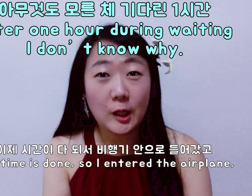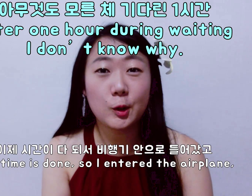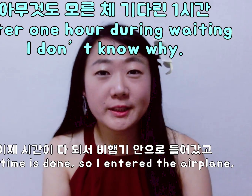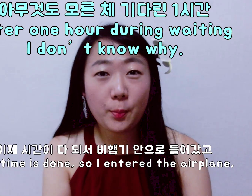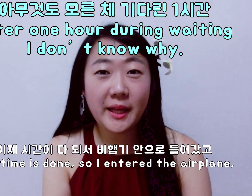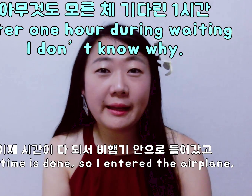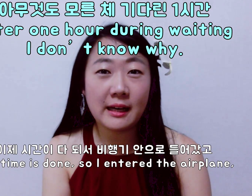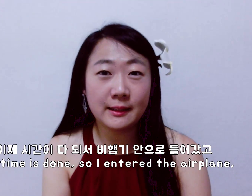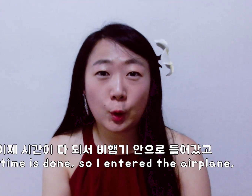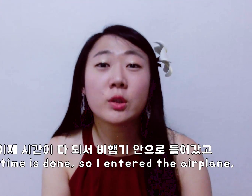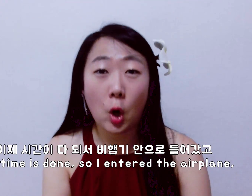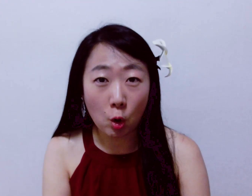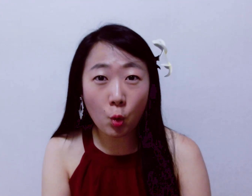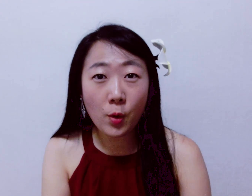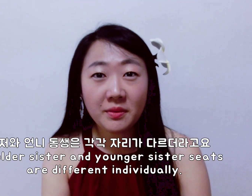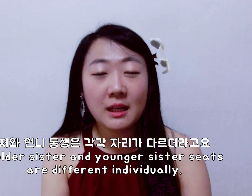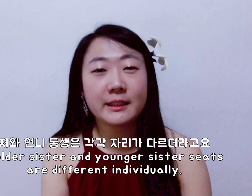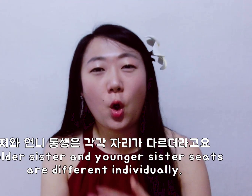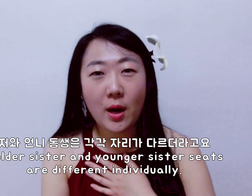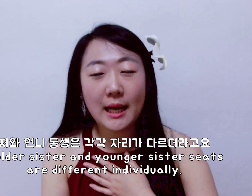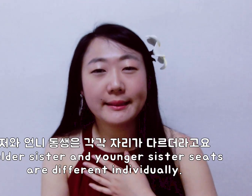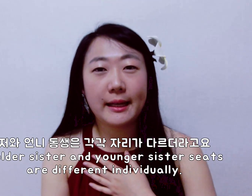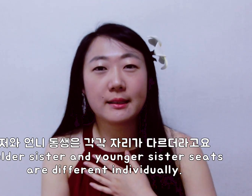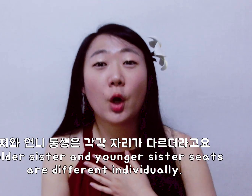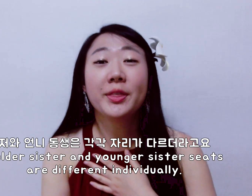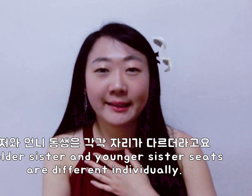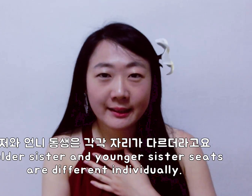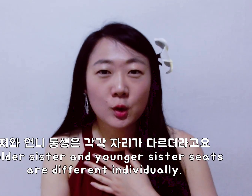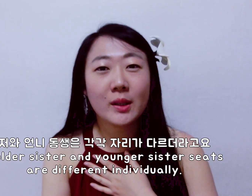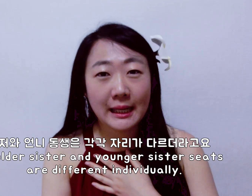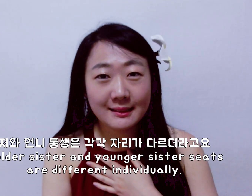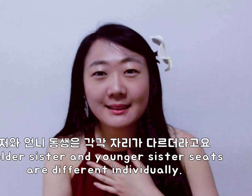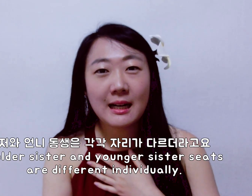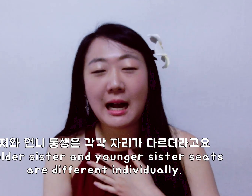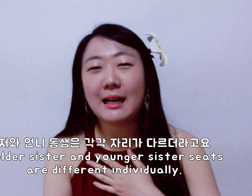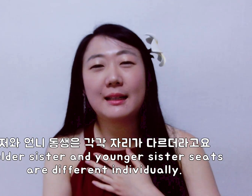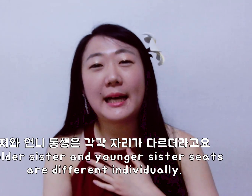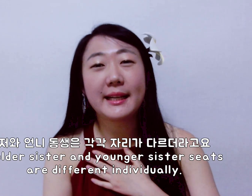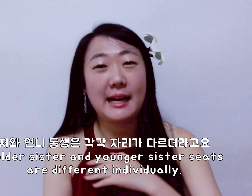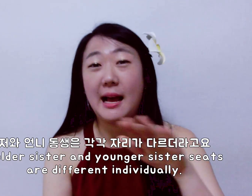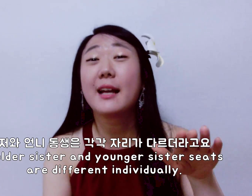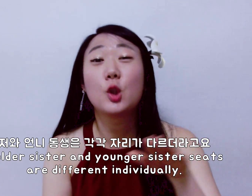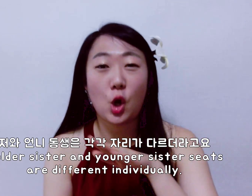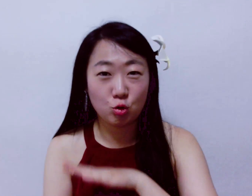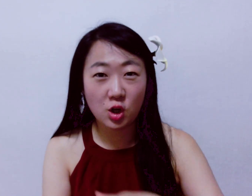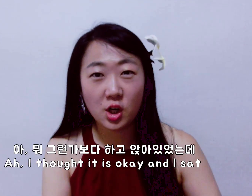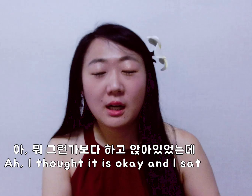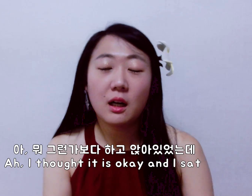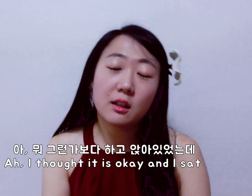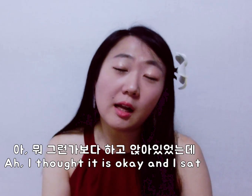2. second. 이제 시간이 다 되서 비행기 안으로 들어갔고the time is done so i entered the airplane저와 언니 동생은 각각 자리가 다르더라고요i older sister